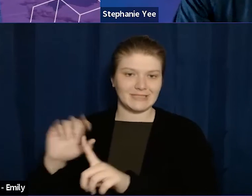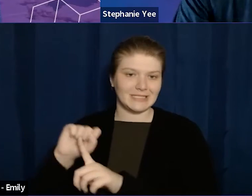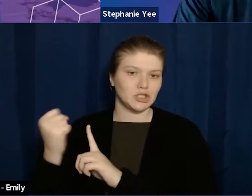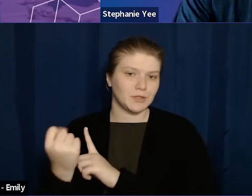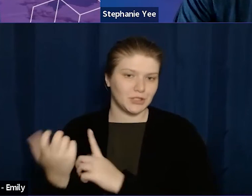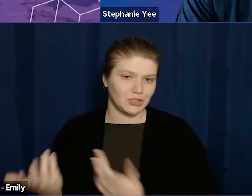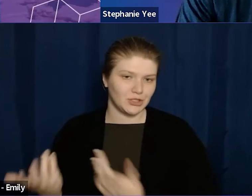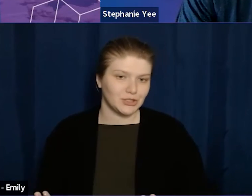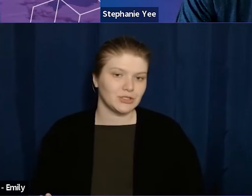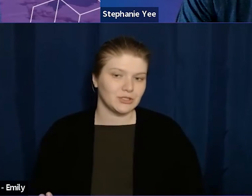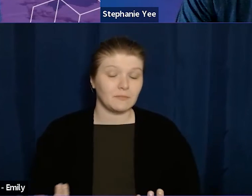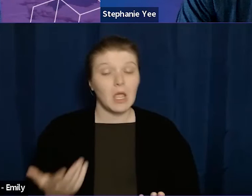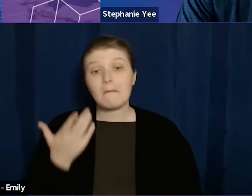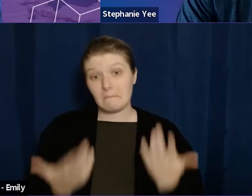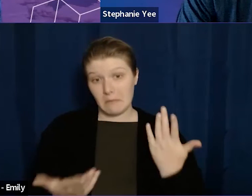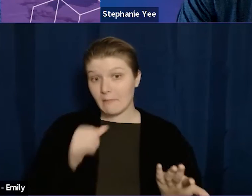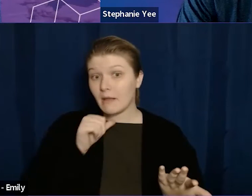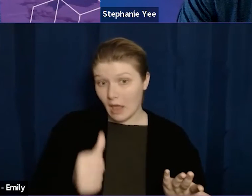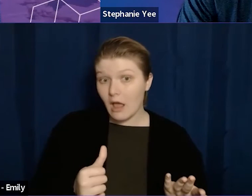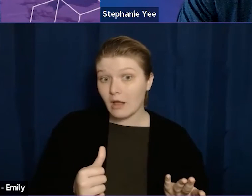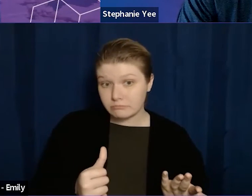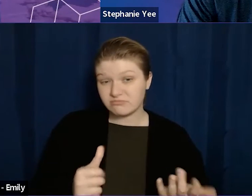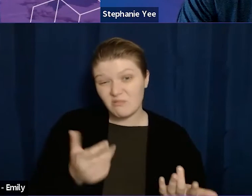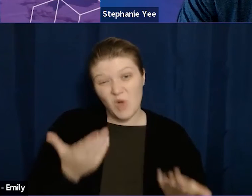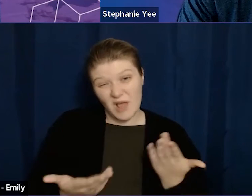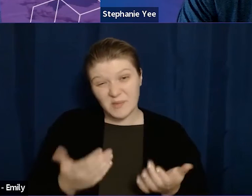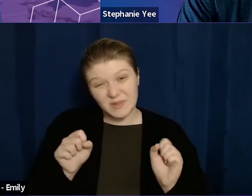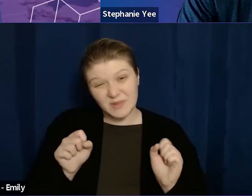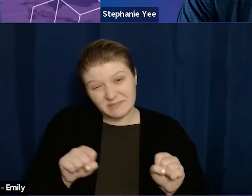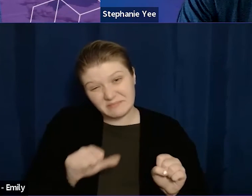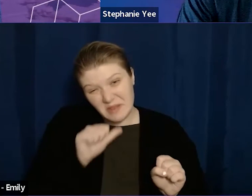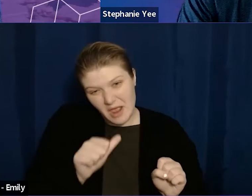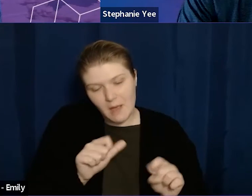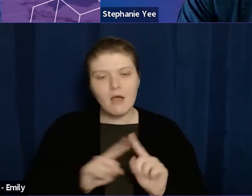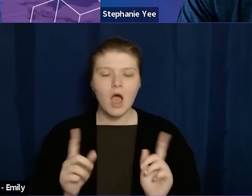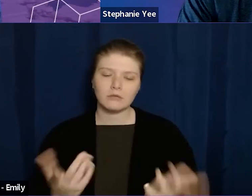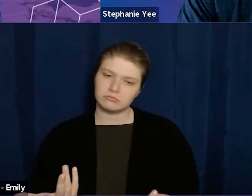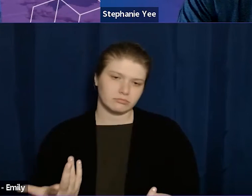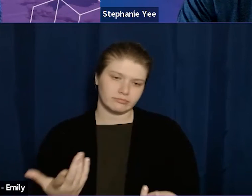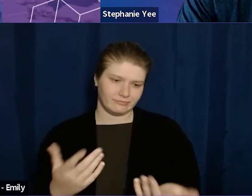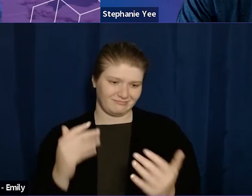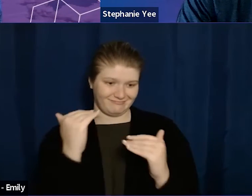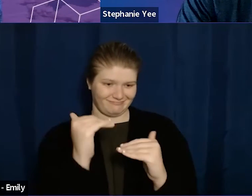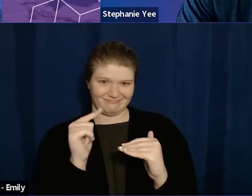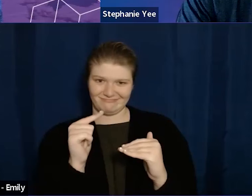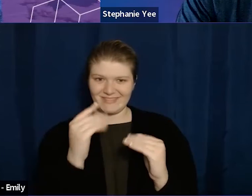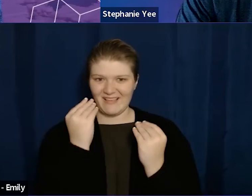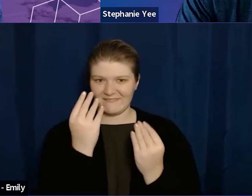Likely not, but it is not there's not enough information here to be able to answer that question.